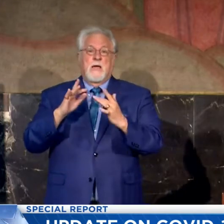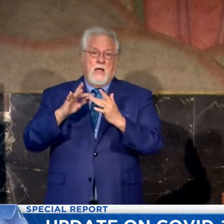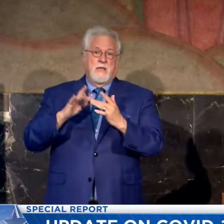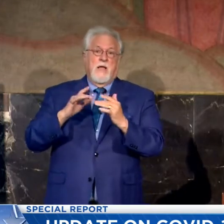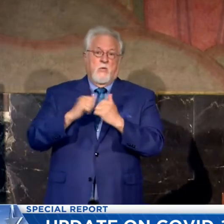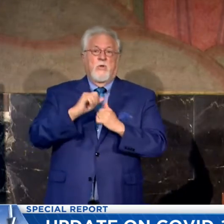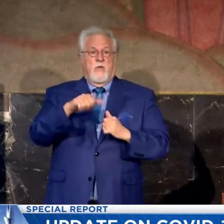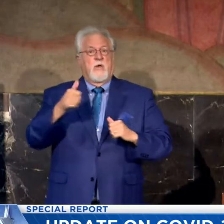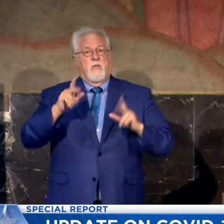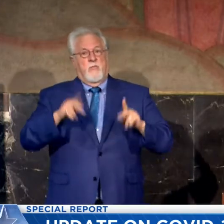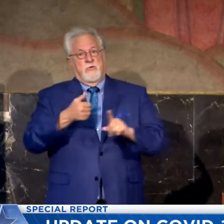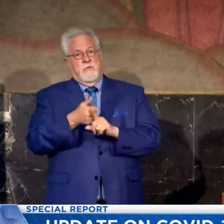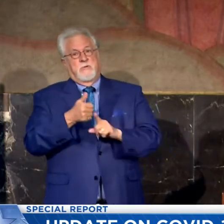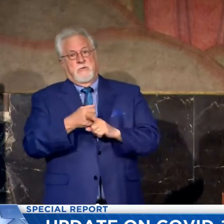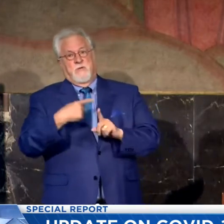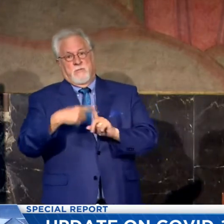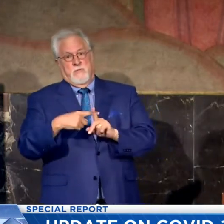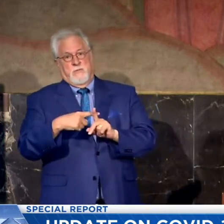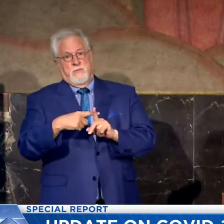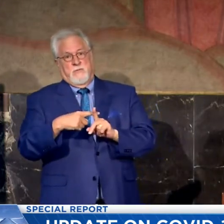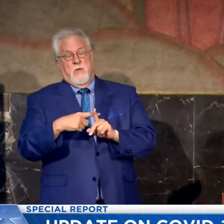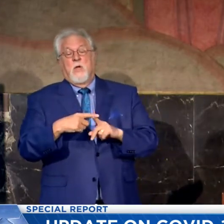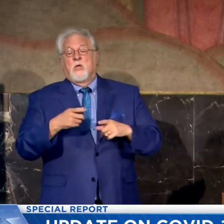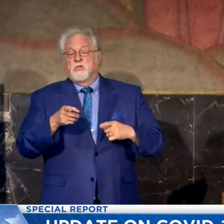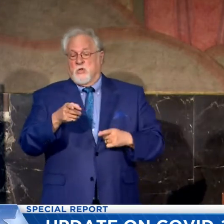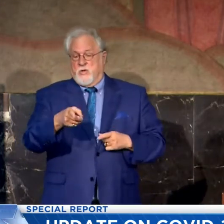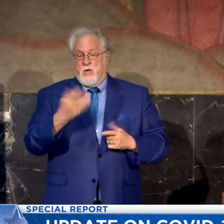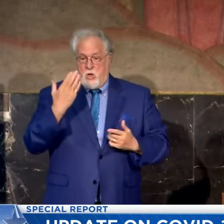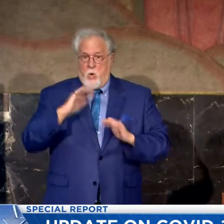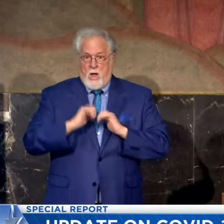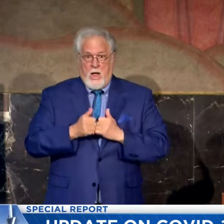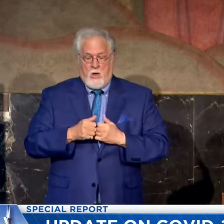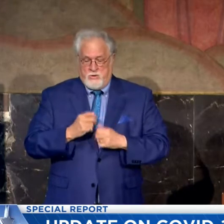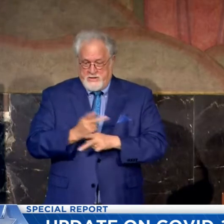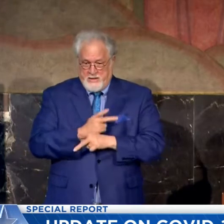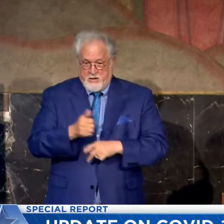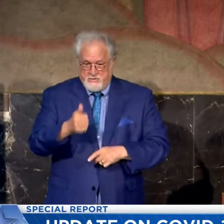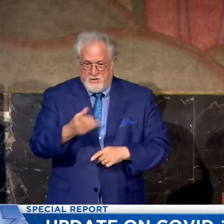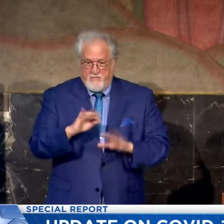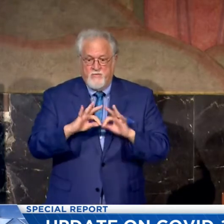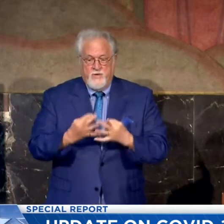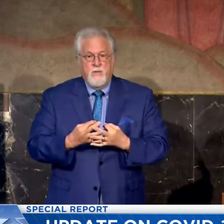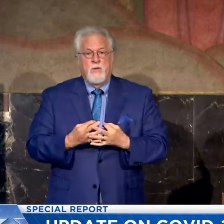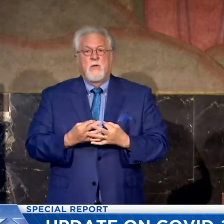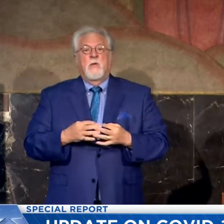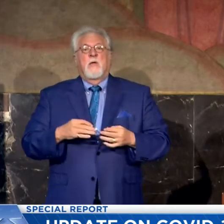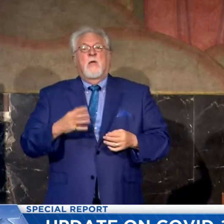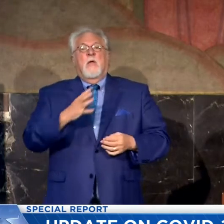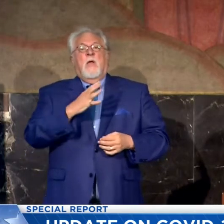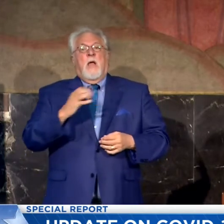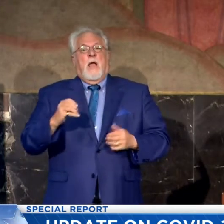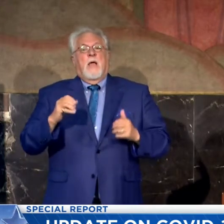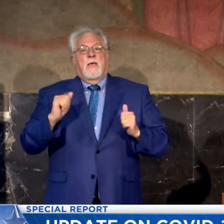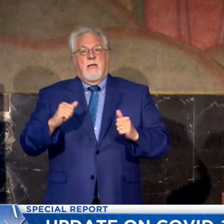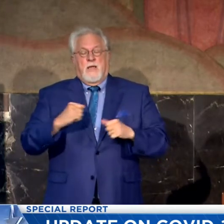BE DONE IN CONJUNCTION WITH TESTING. THIS IS SO WE CAN IDENTIFY INDIVIDUALS THAT NEED TO BE TOLD THAT THEY ARE POSITIVE OR THAT THEY CAME INTO CONTACT